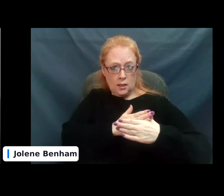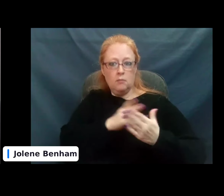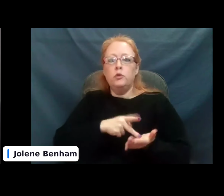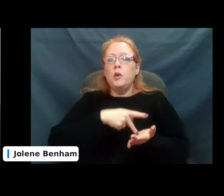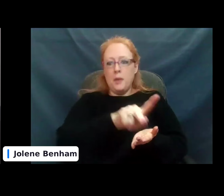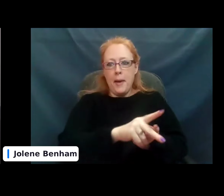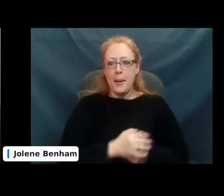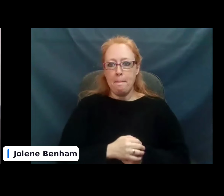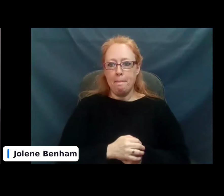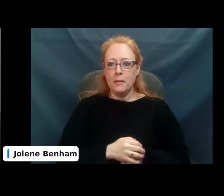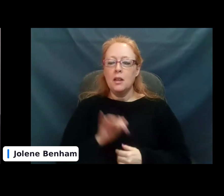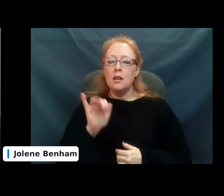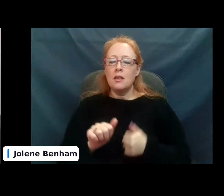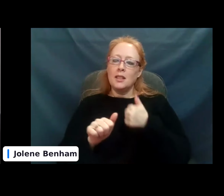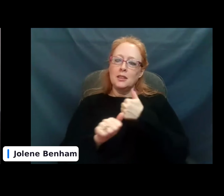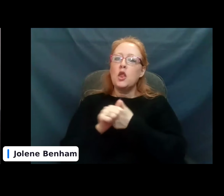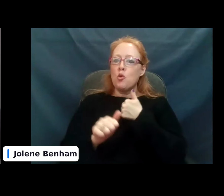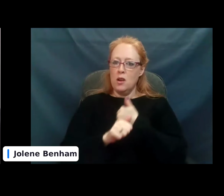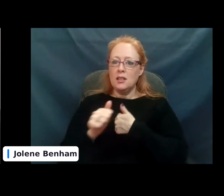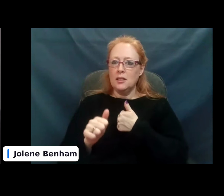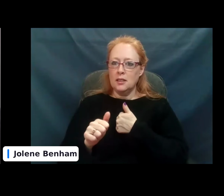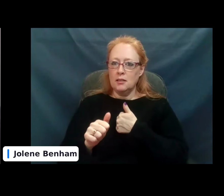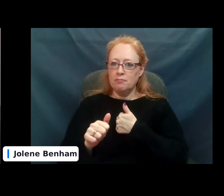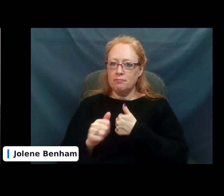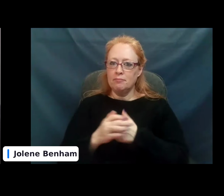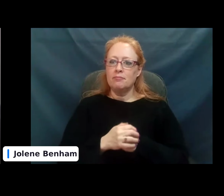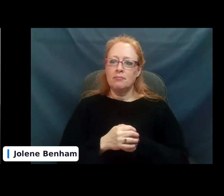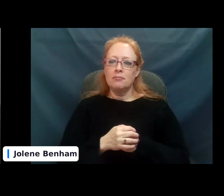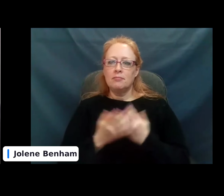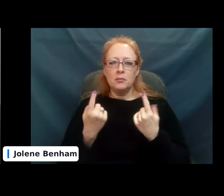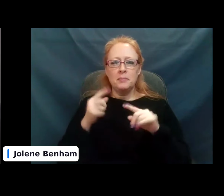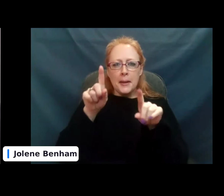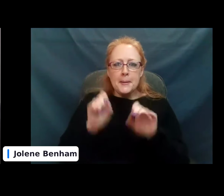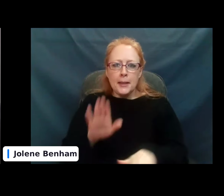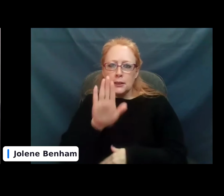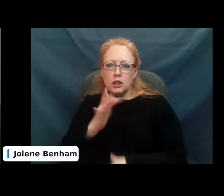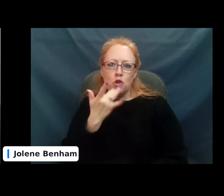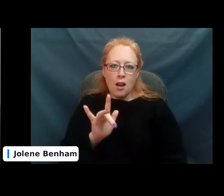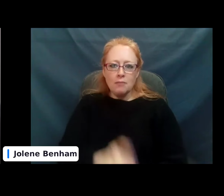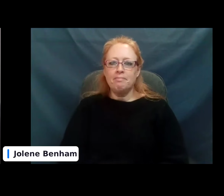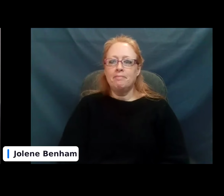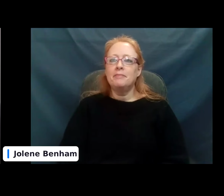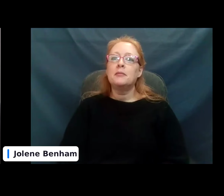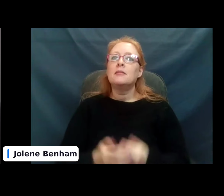But, if you're playing the sheriff and you harass just a normal citizen that's not trying to smuggle, you have to pay them. So there's the, there's the risk, there's the bluff.